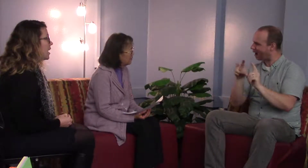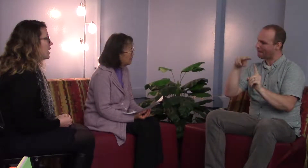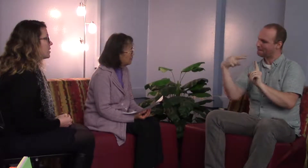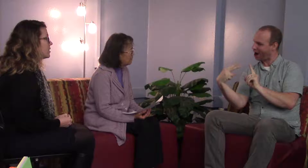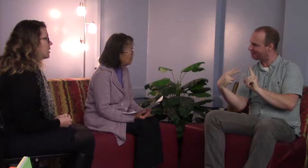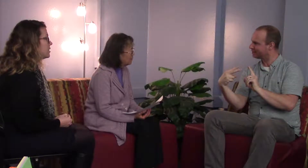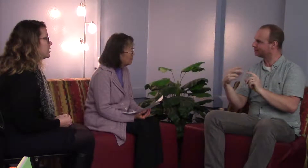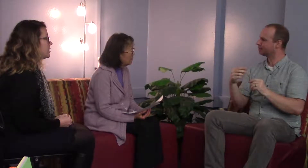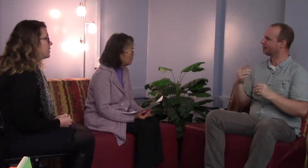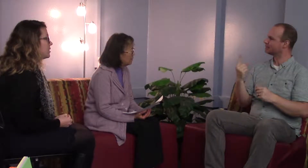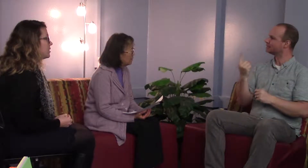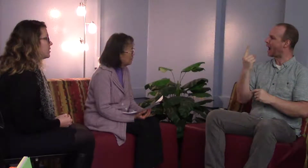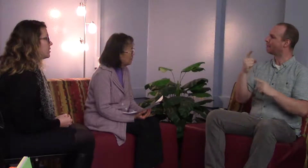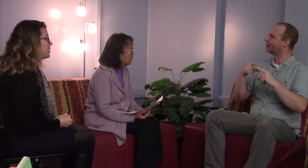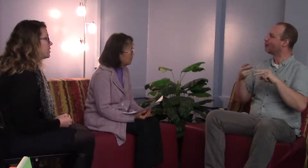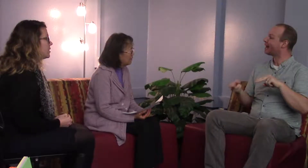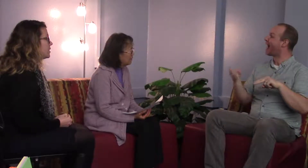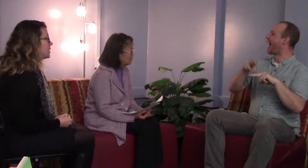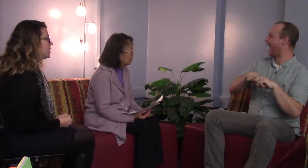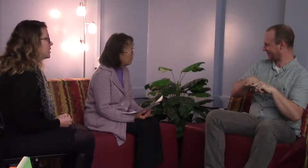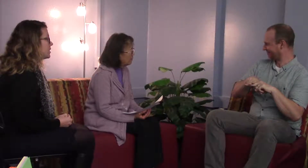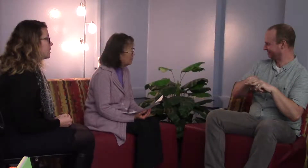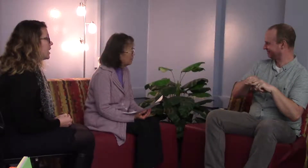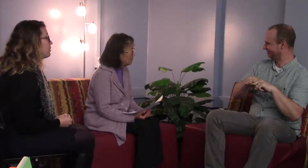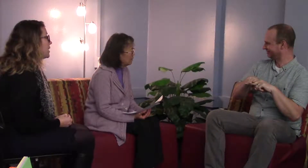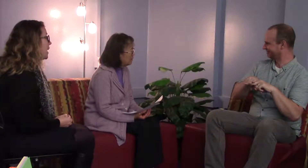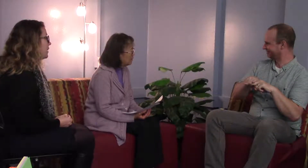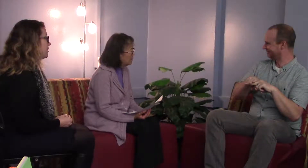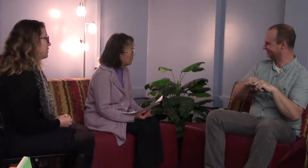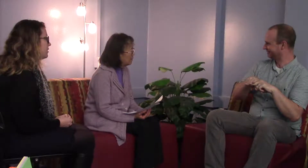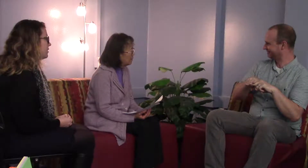as a Deaf gain